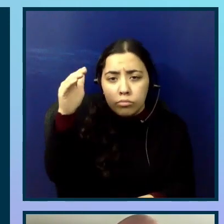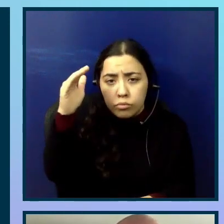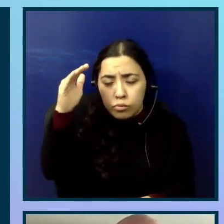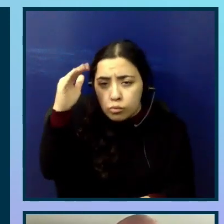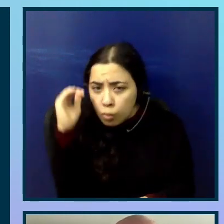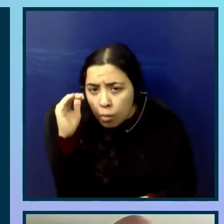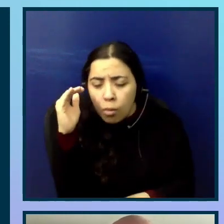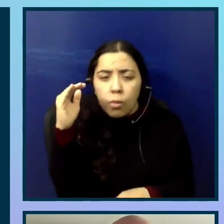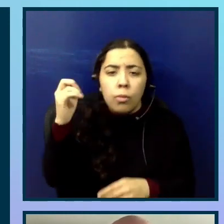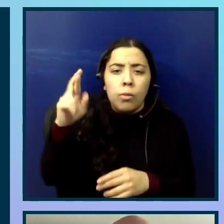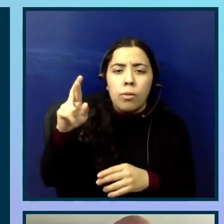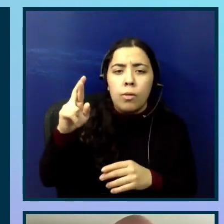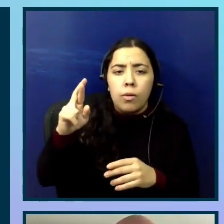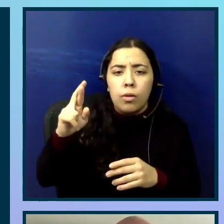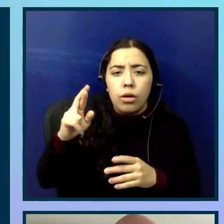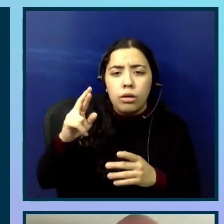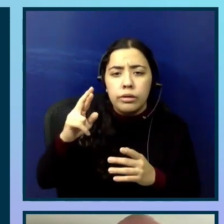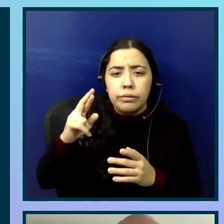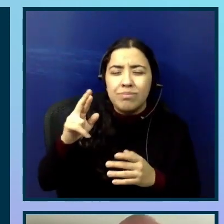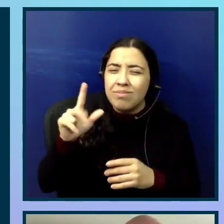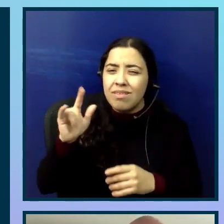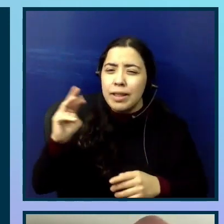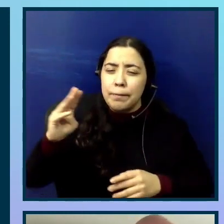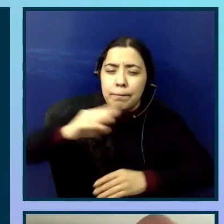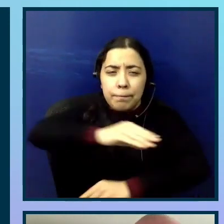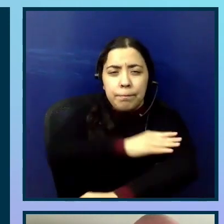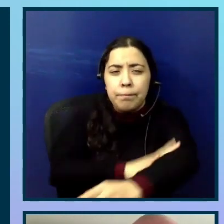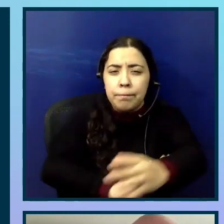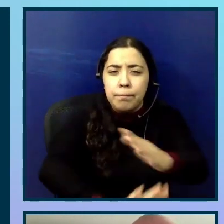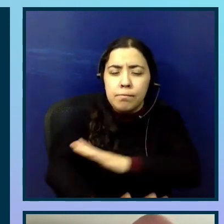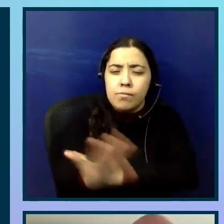quite standard issue. Can we accurately determine their needs?